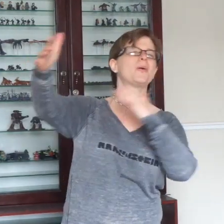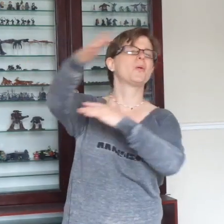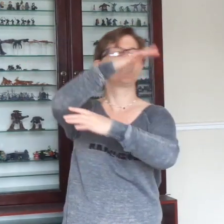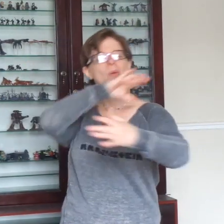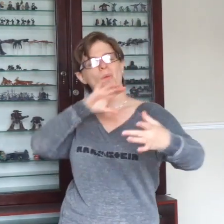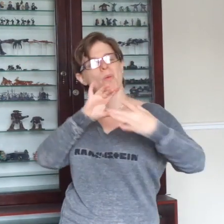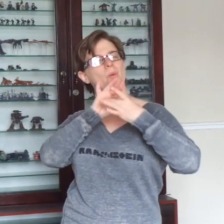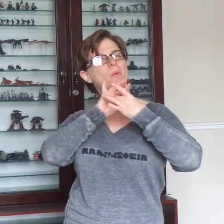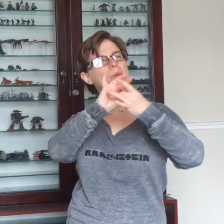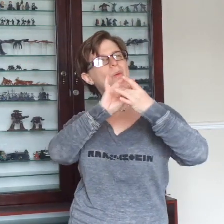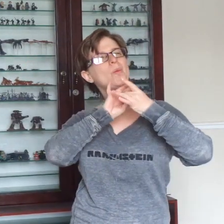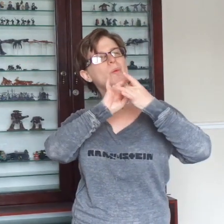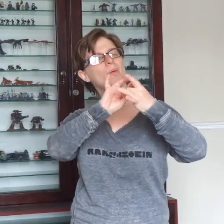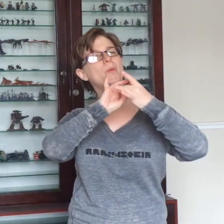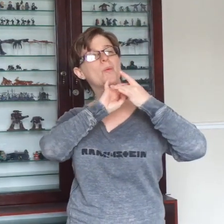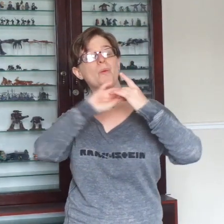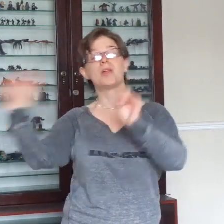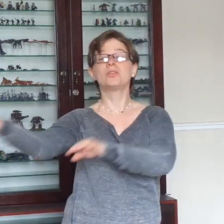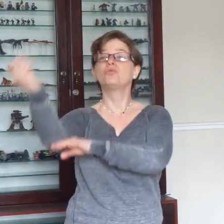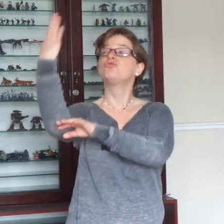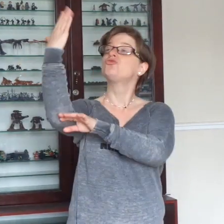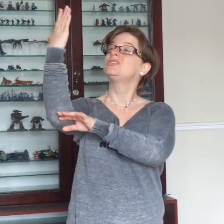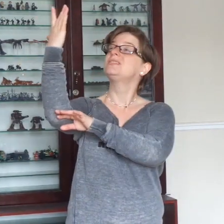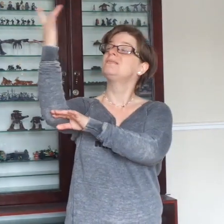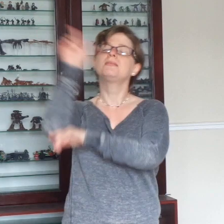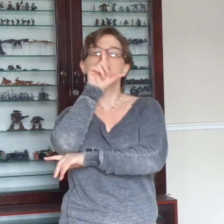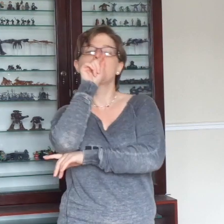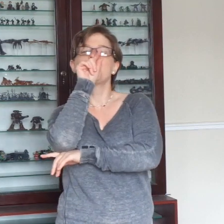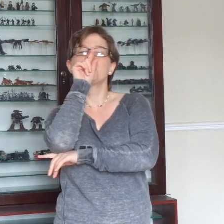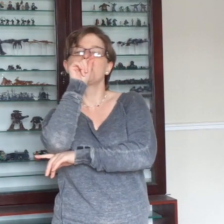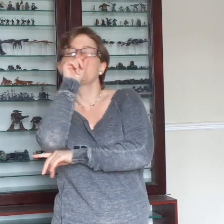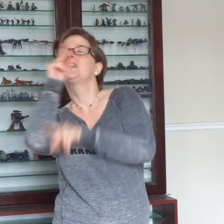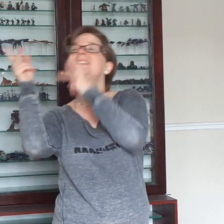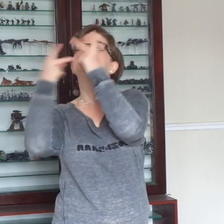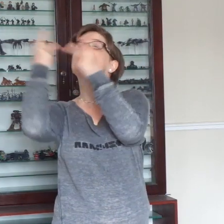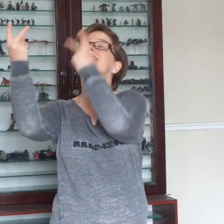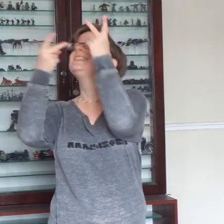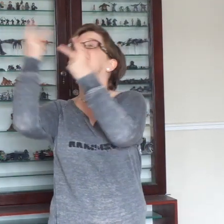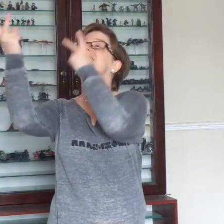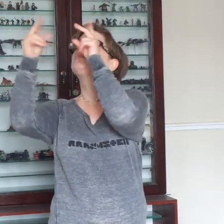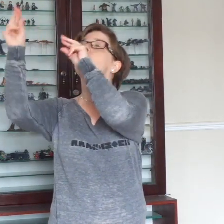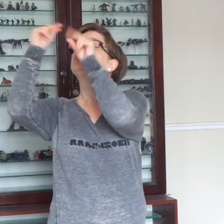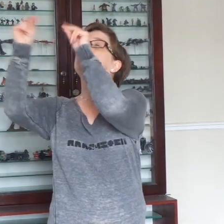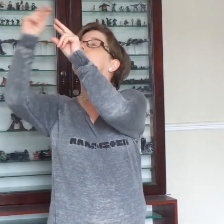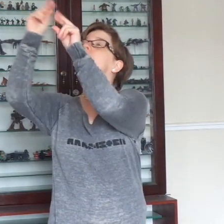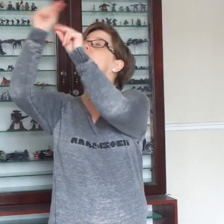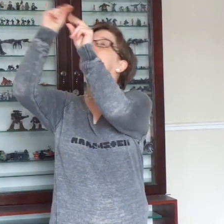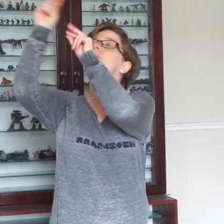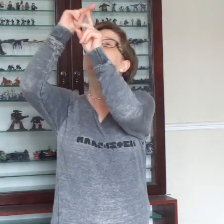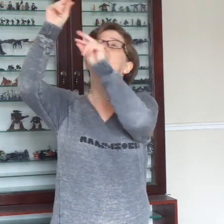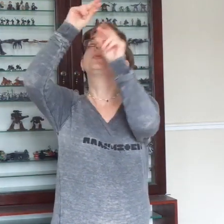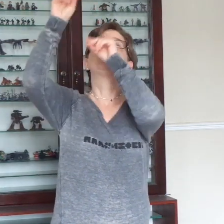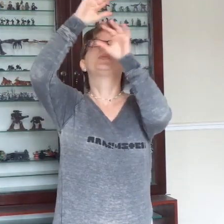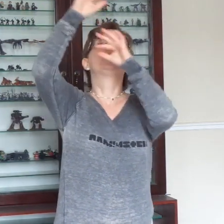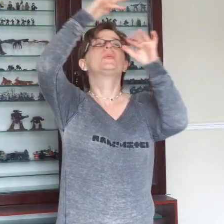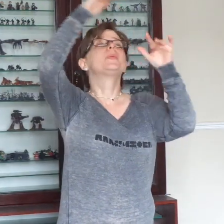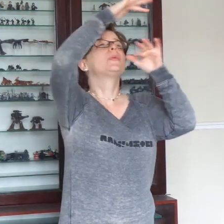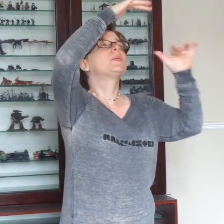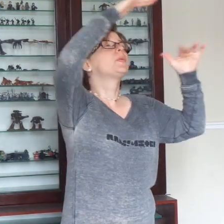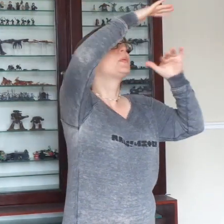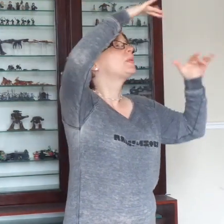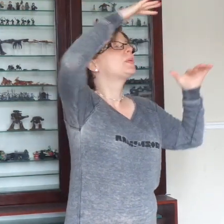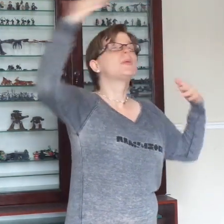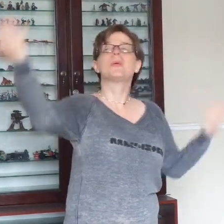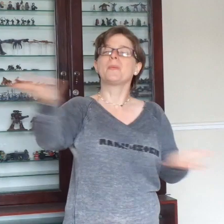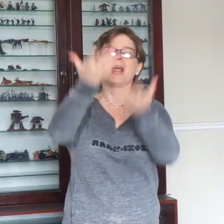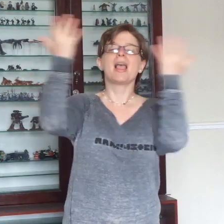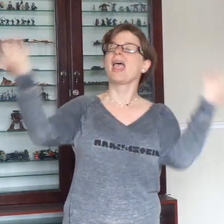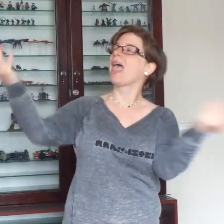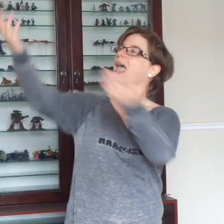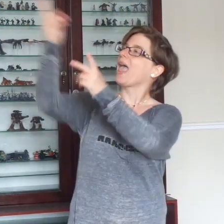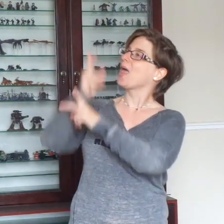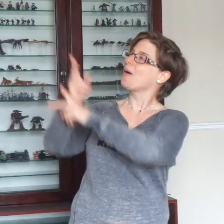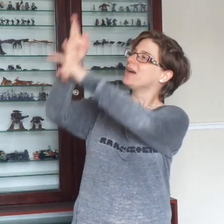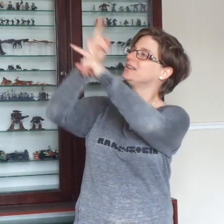And all the birds in the trees, well they'd be singing so happily. Oh joyfully, playfully watching me